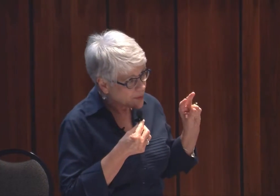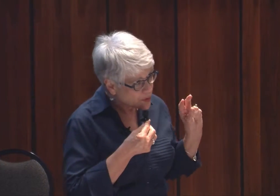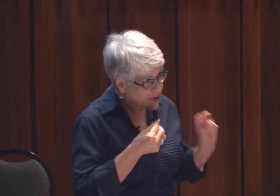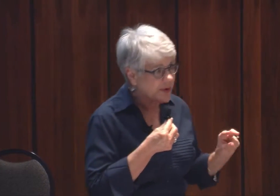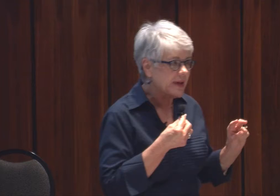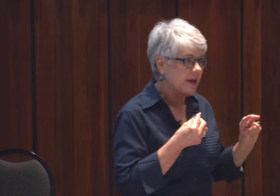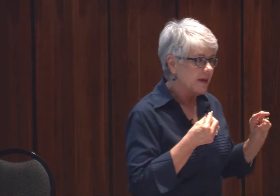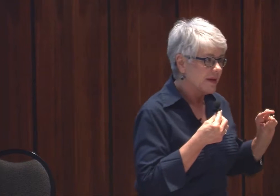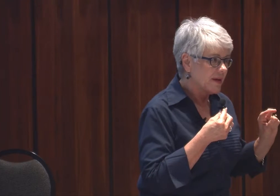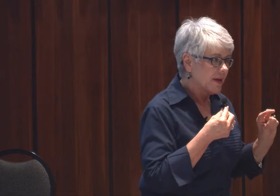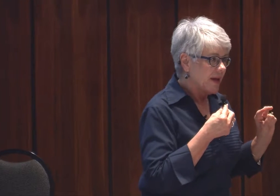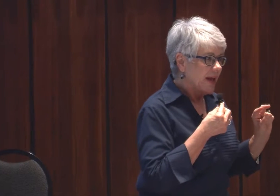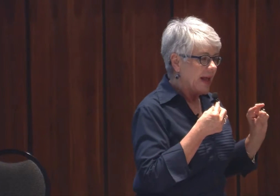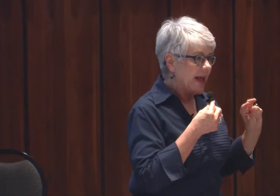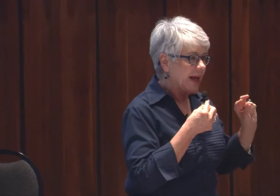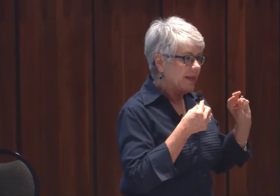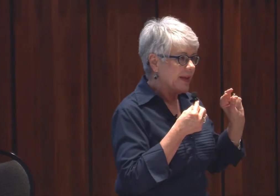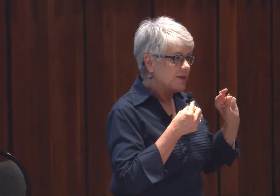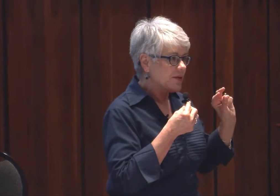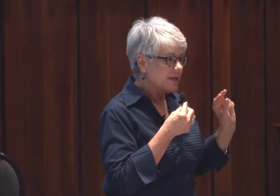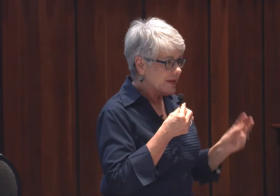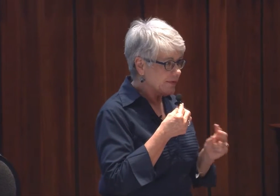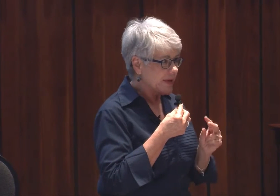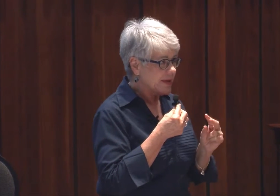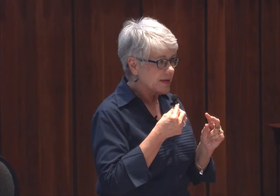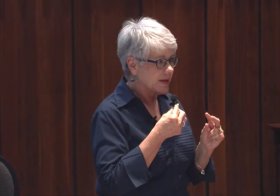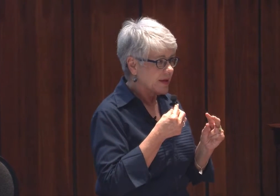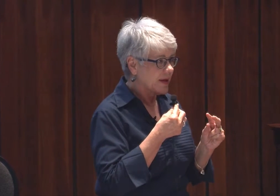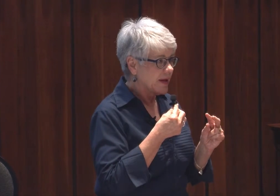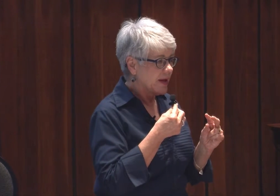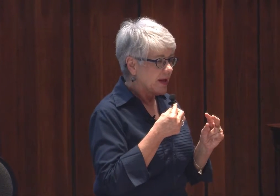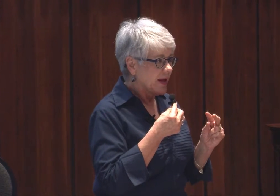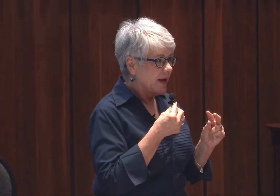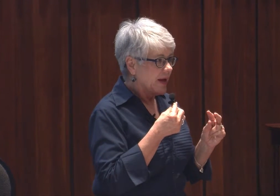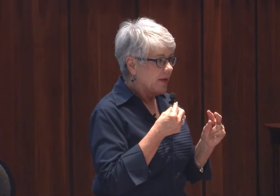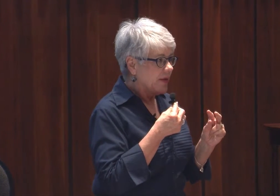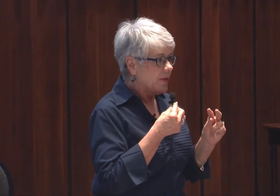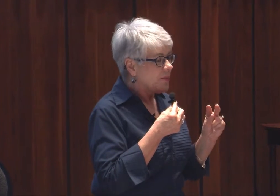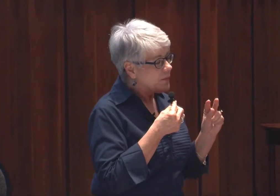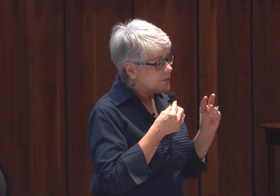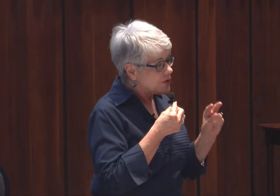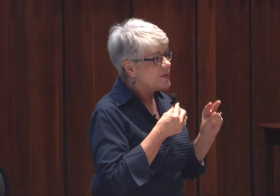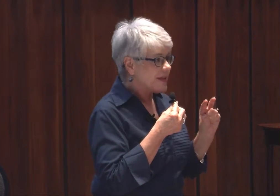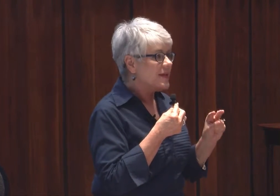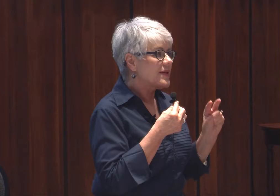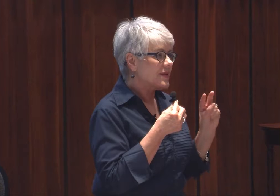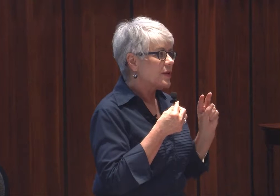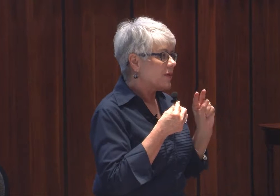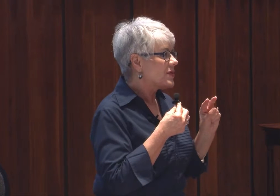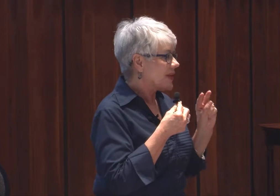you're born early and things are different, the two senses that are most